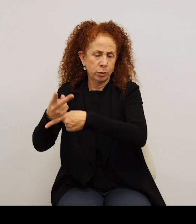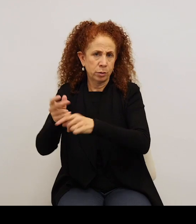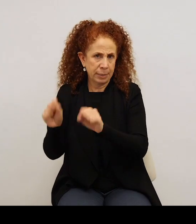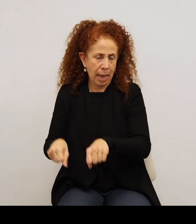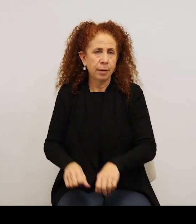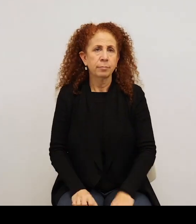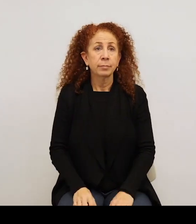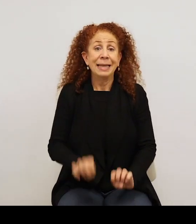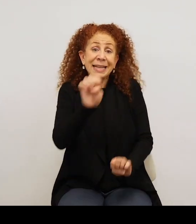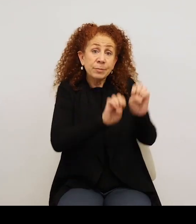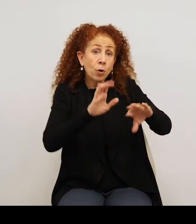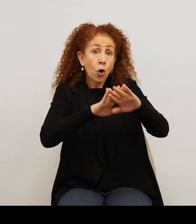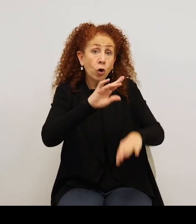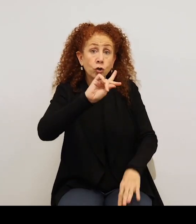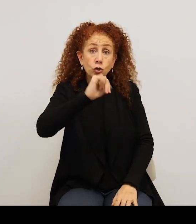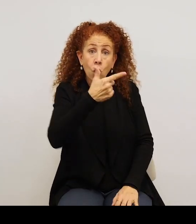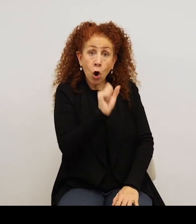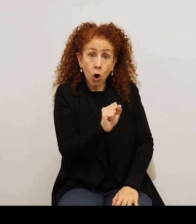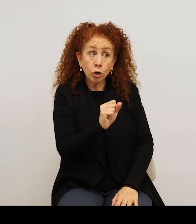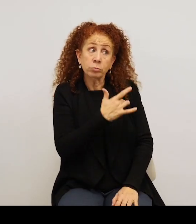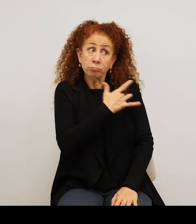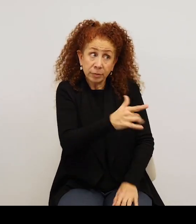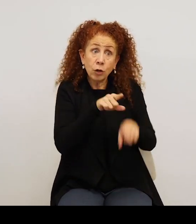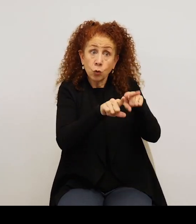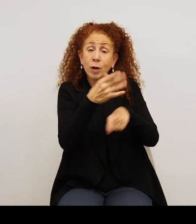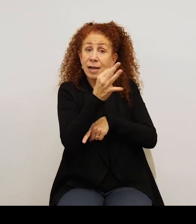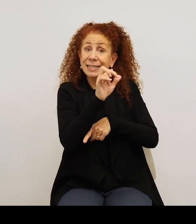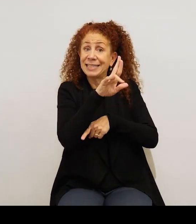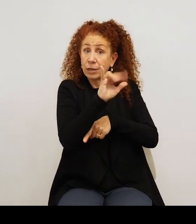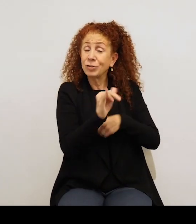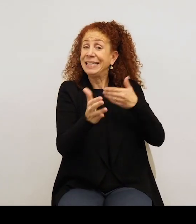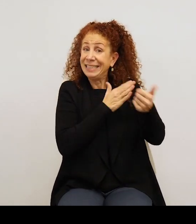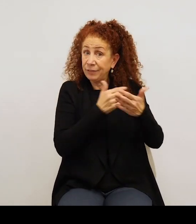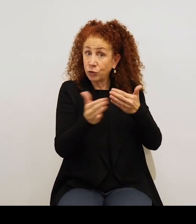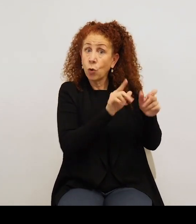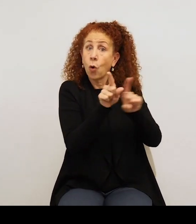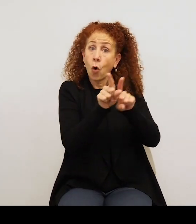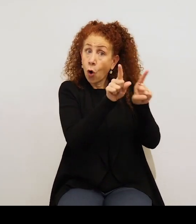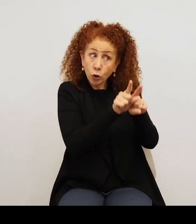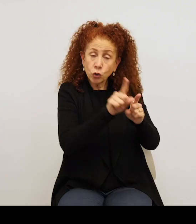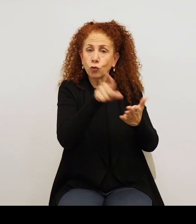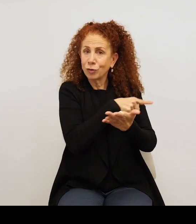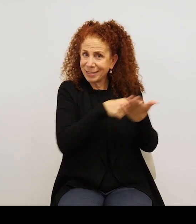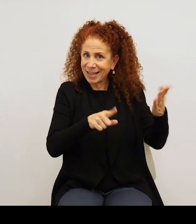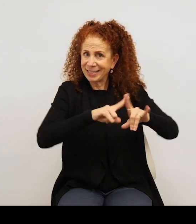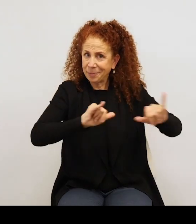Experiments on dogs were widely practiced in the 19th century, even though it was also staunchly criticized,